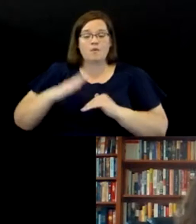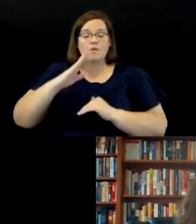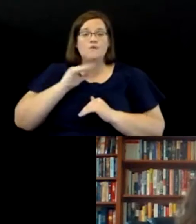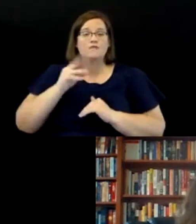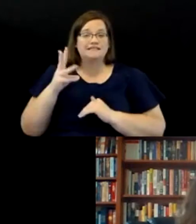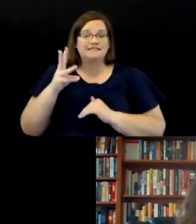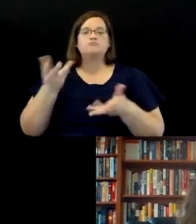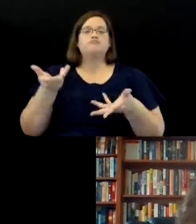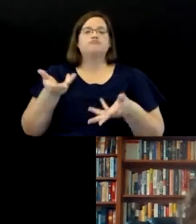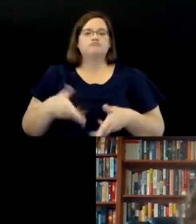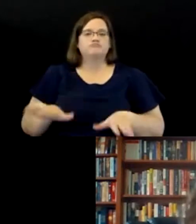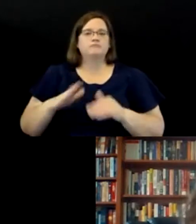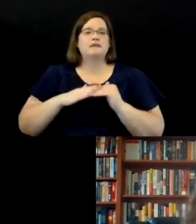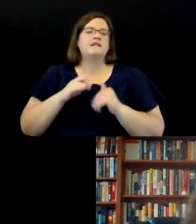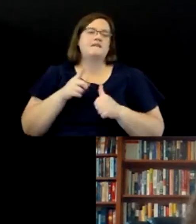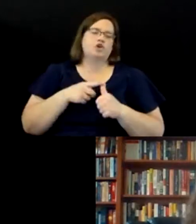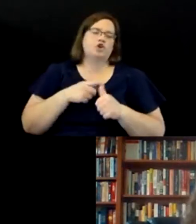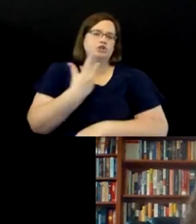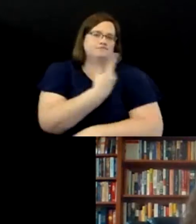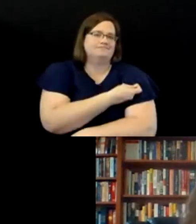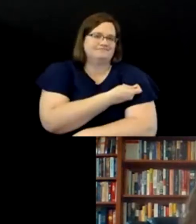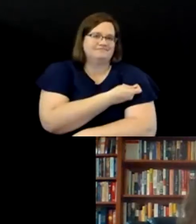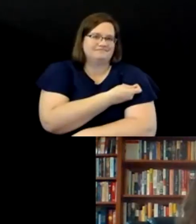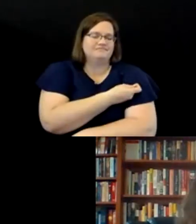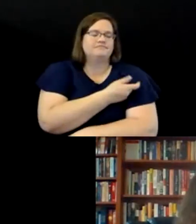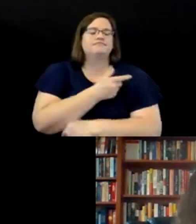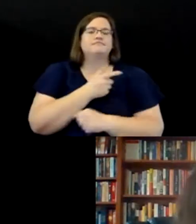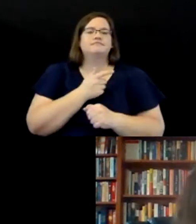received at least their first dose of vaccine, and we rank fourth in the